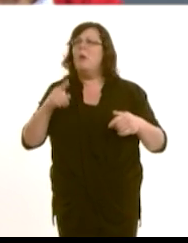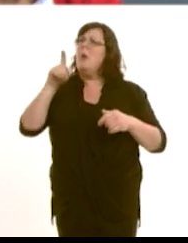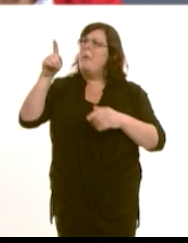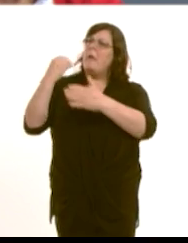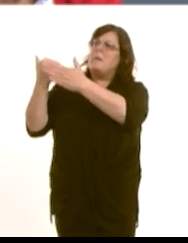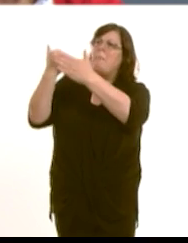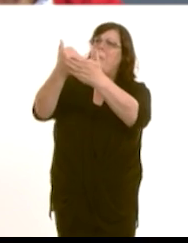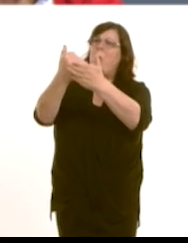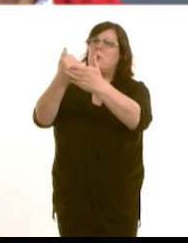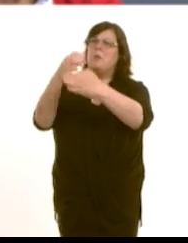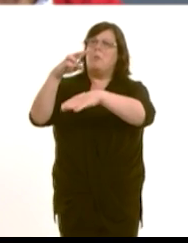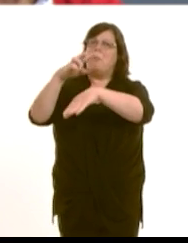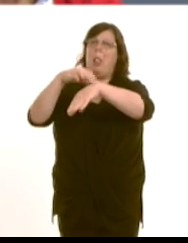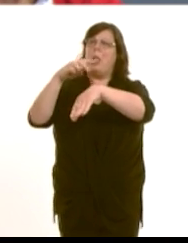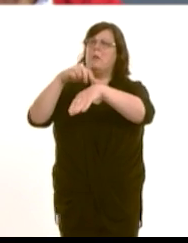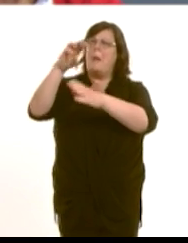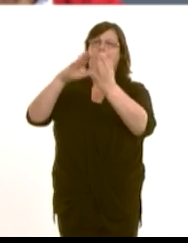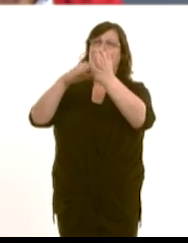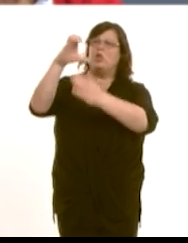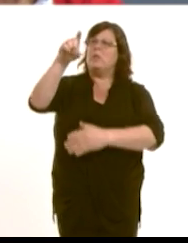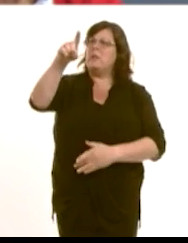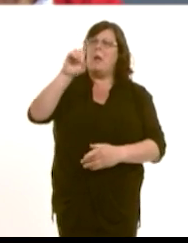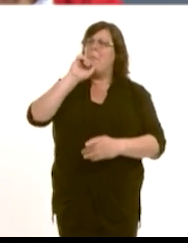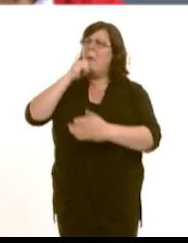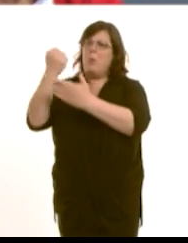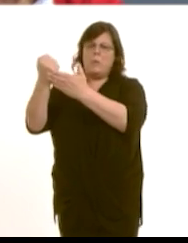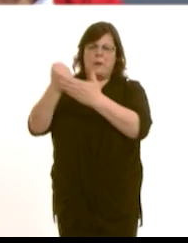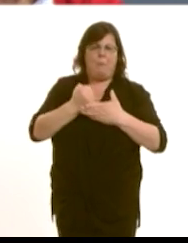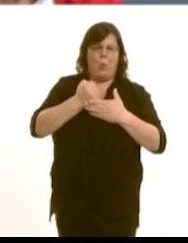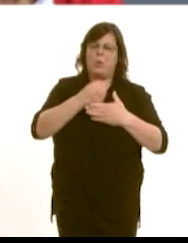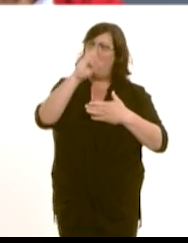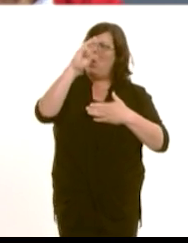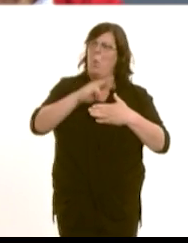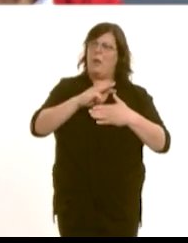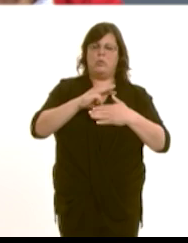canít bring themselves to support the devolution of policing to Wales?